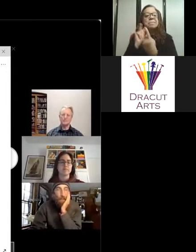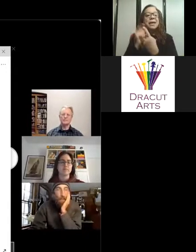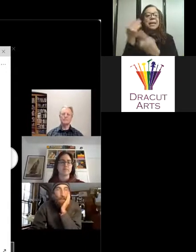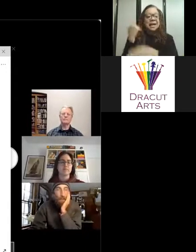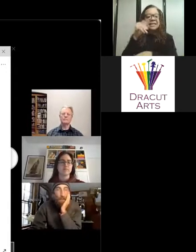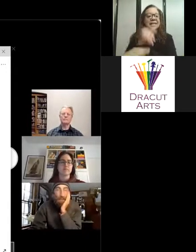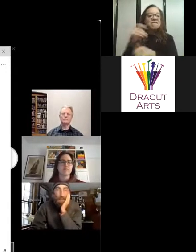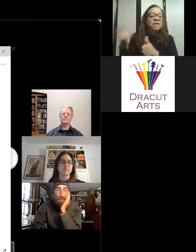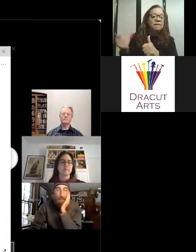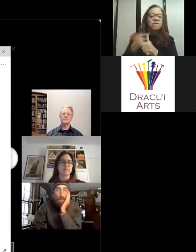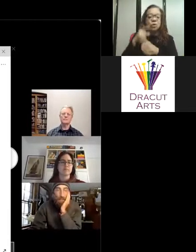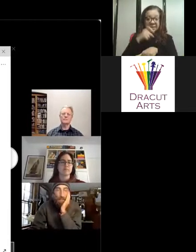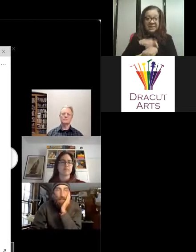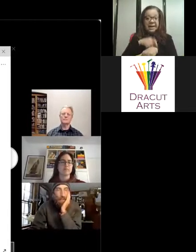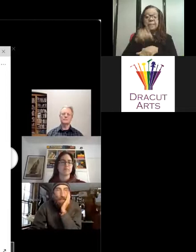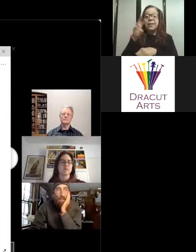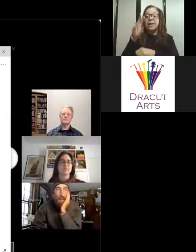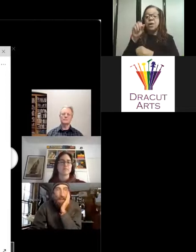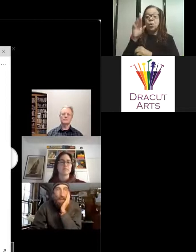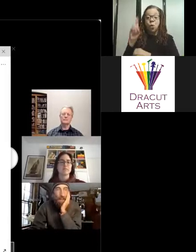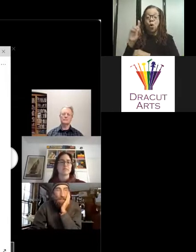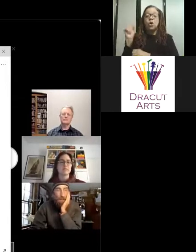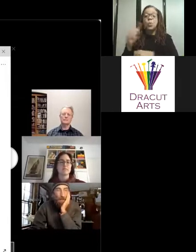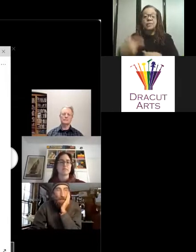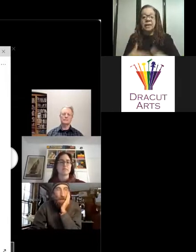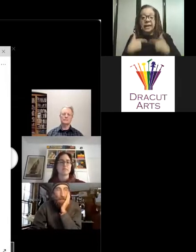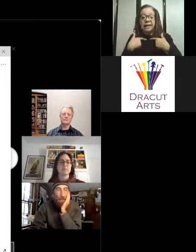a ward where they live"-- so they all live at the hospital there, probably